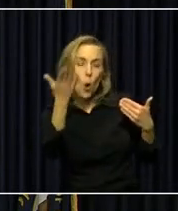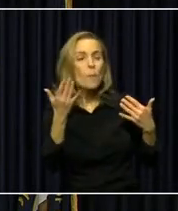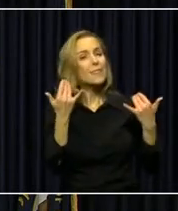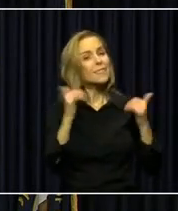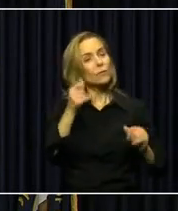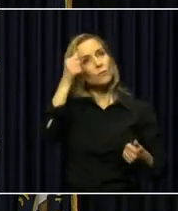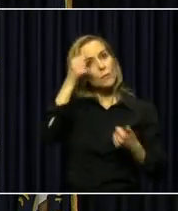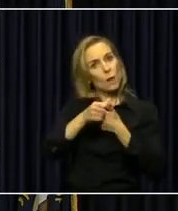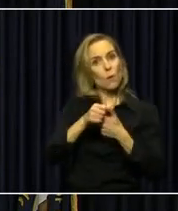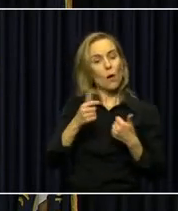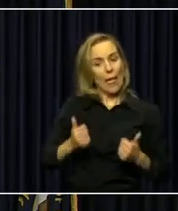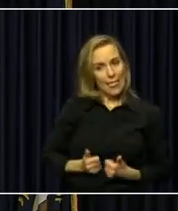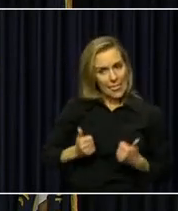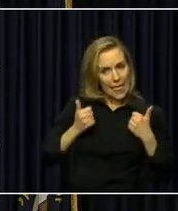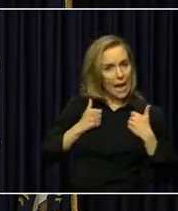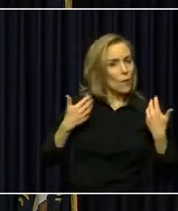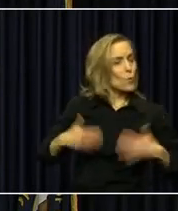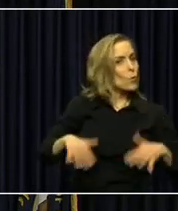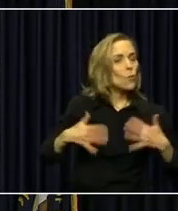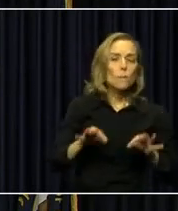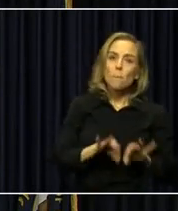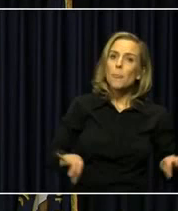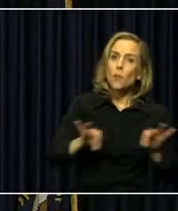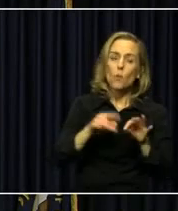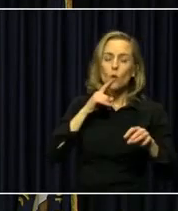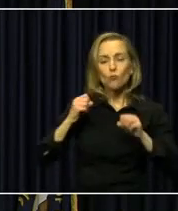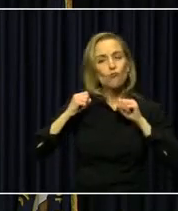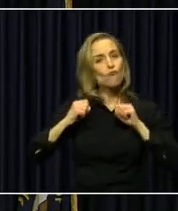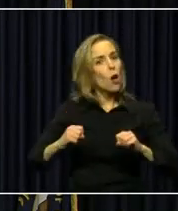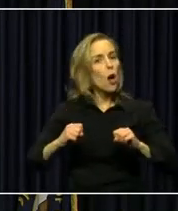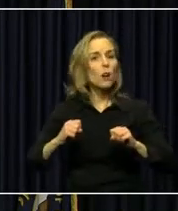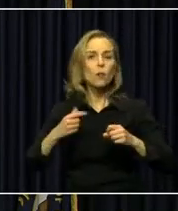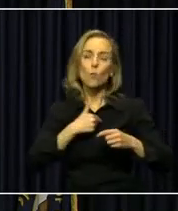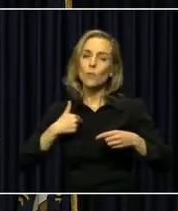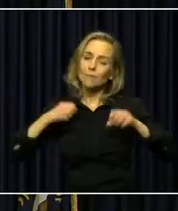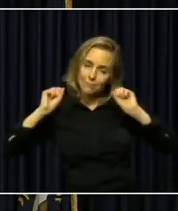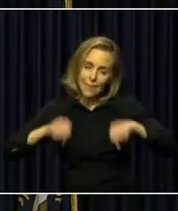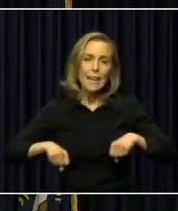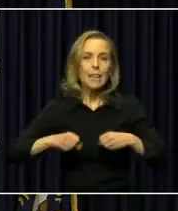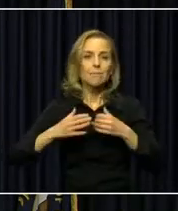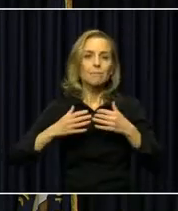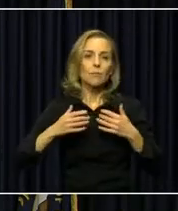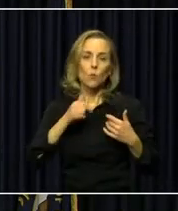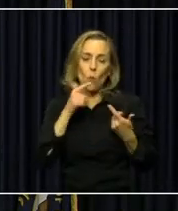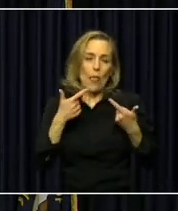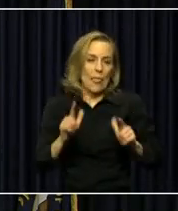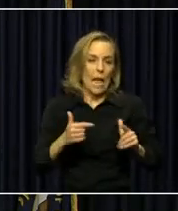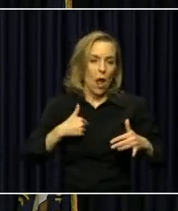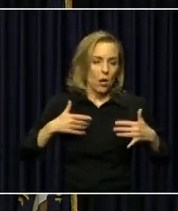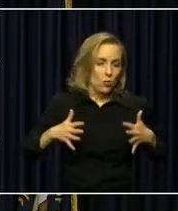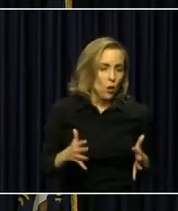DIFFERENCE BETWEEN LIFE AND DEATH. I WANT TO CHOOSE LIFE. I BELIEVE THAT BY CHOOSING TO